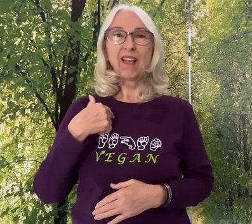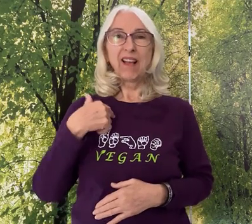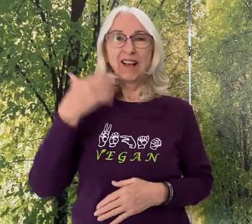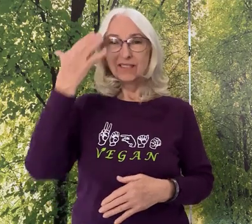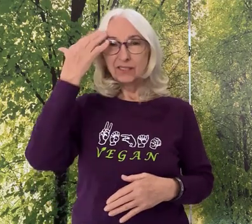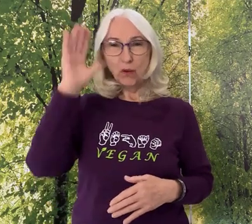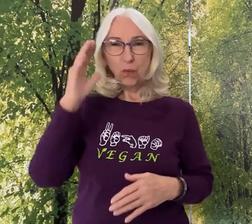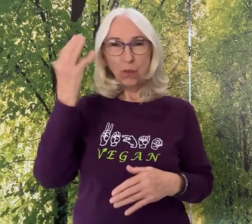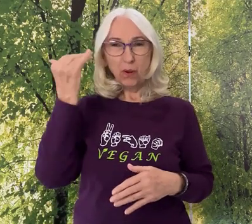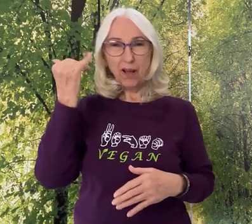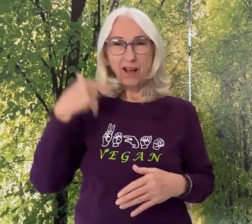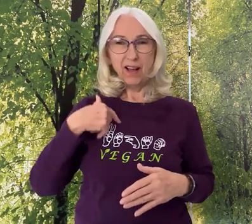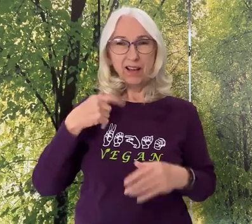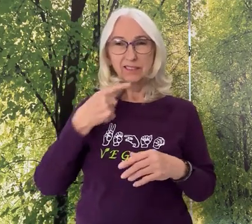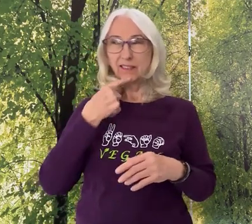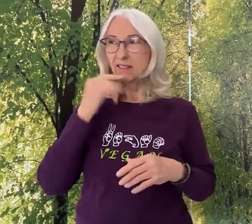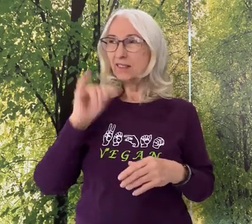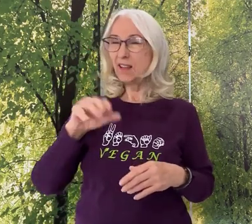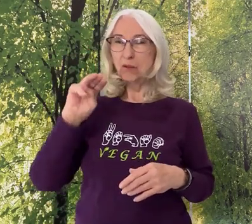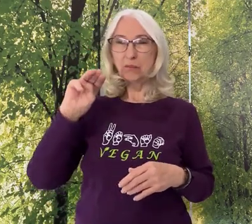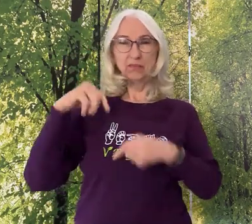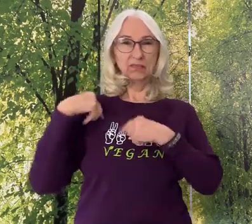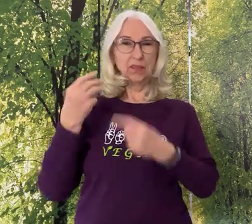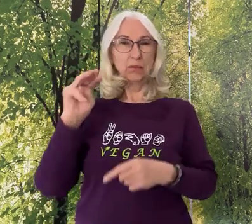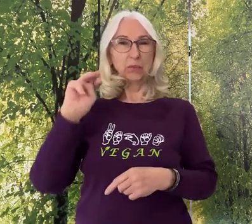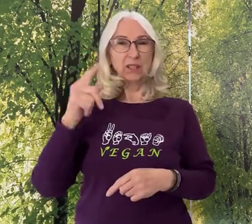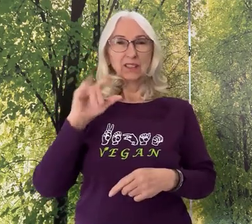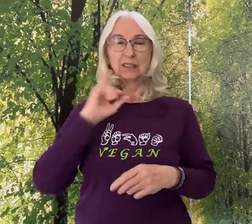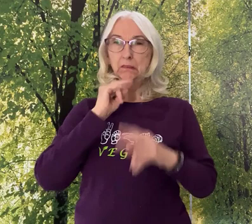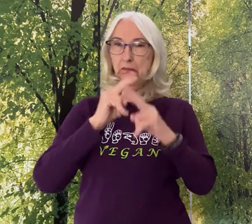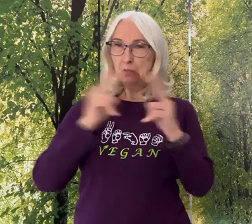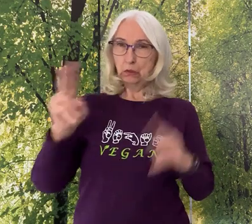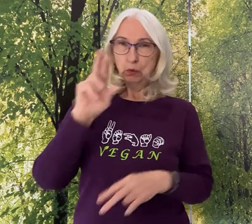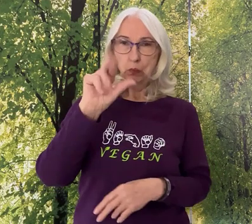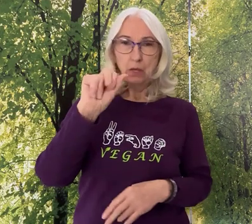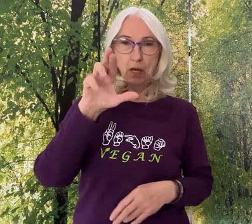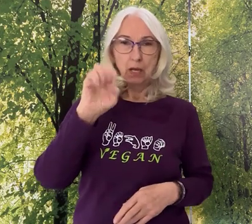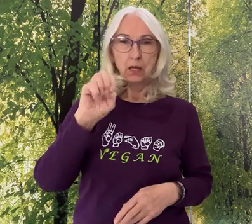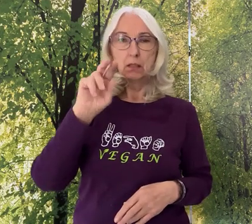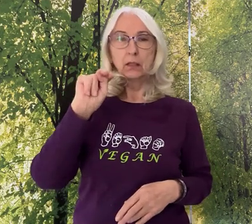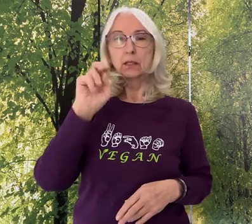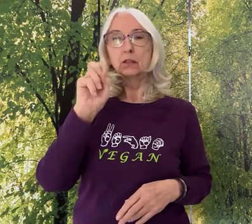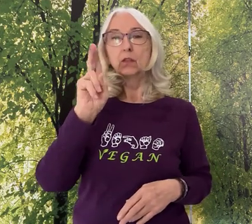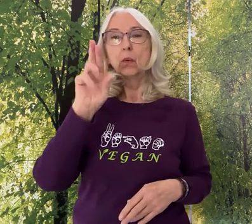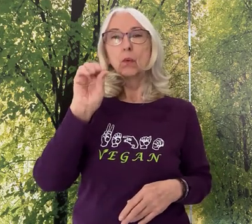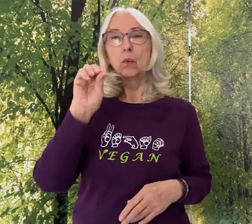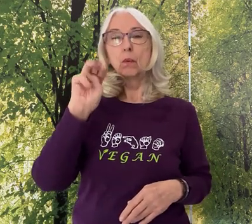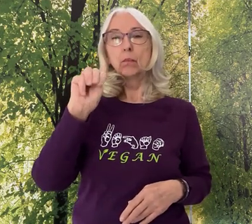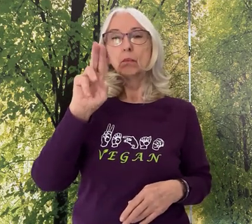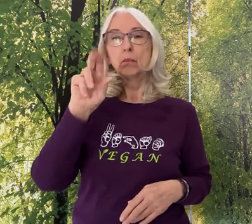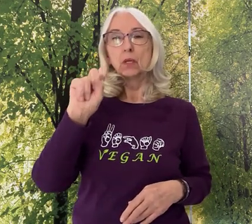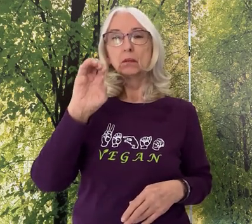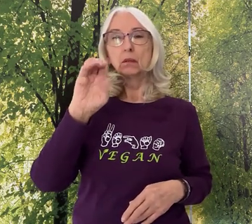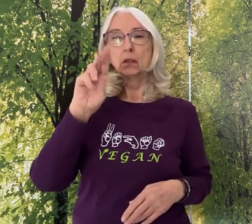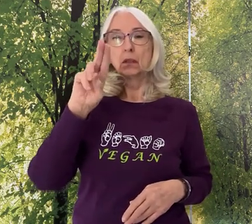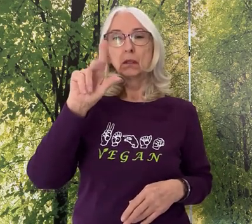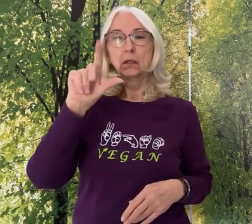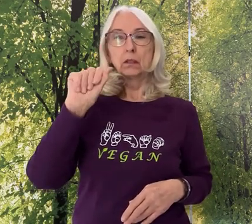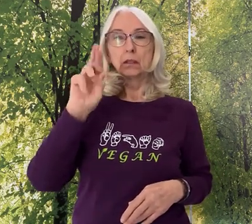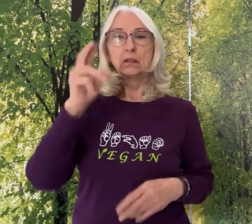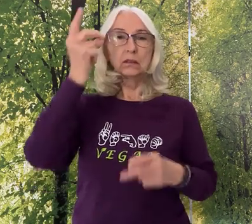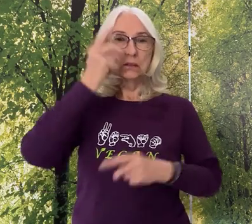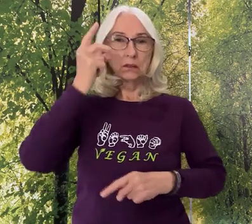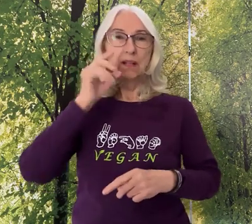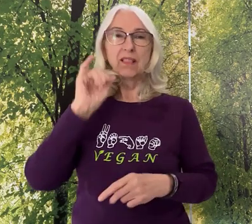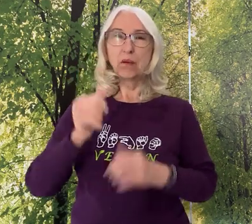I don’t know why I said that since MG is a very rare neuromuscular disease that